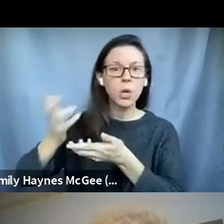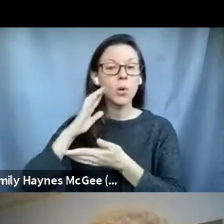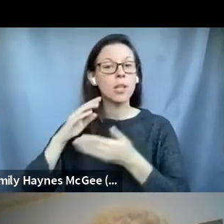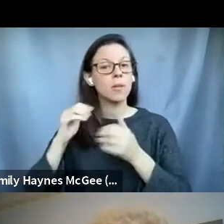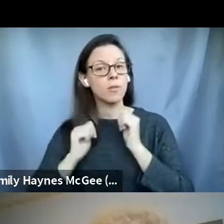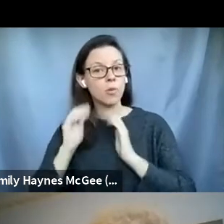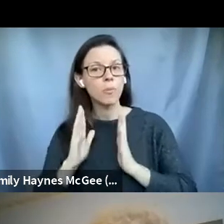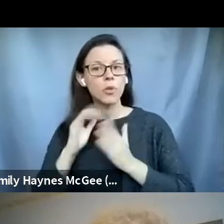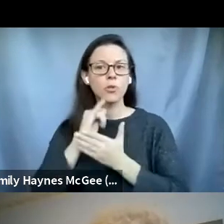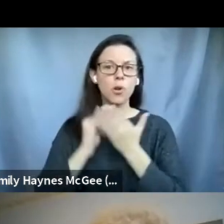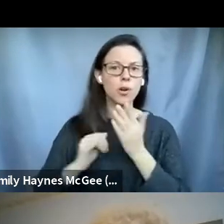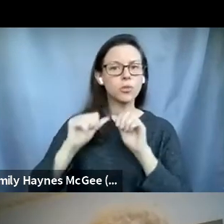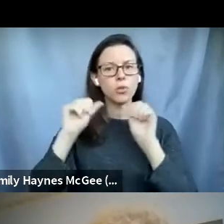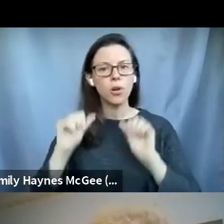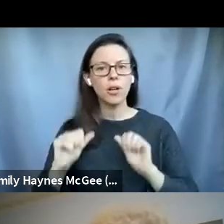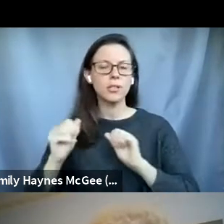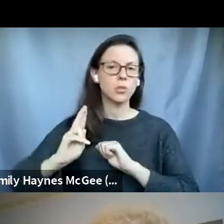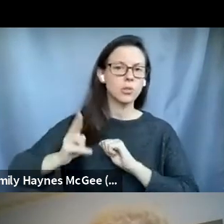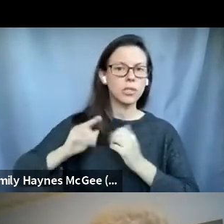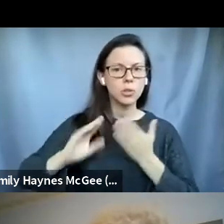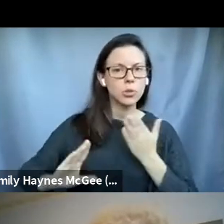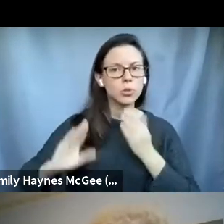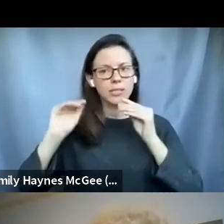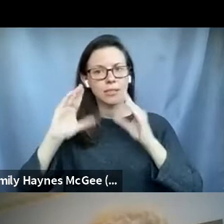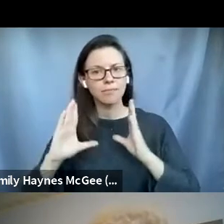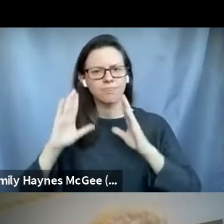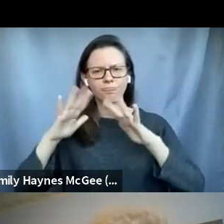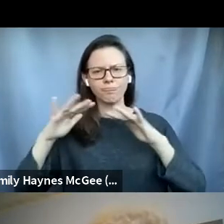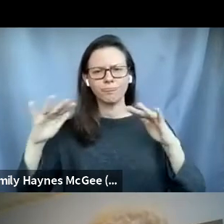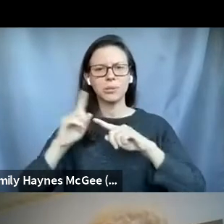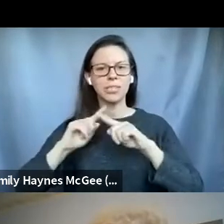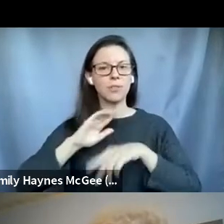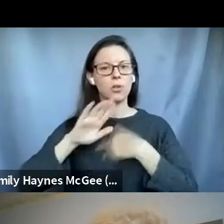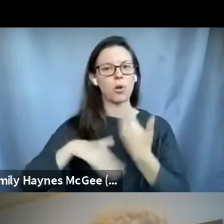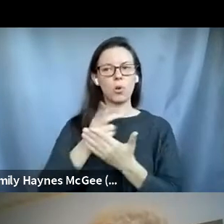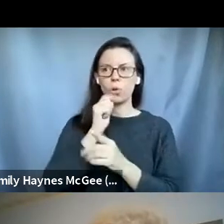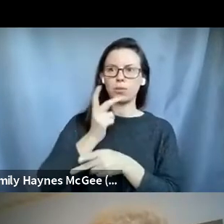historians, students, educators, and all of the other culture keepers who produce and